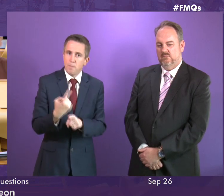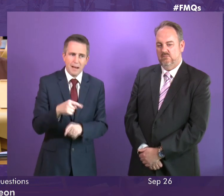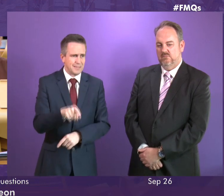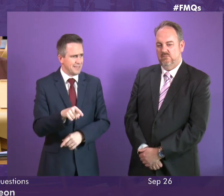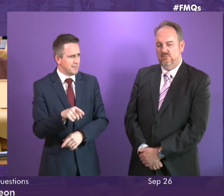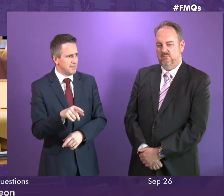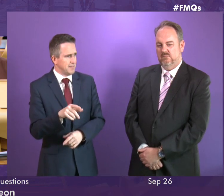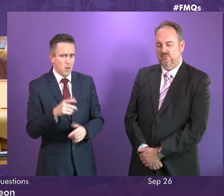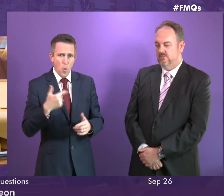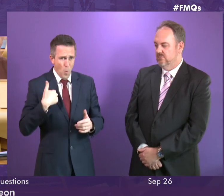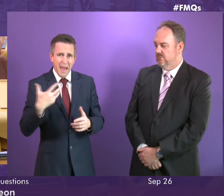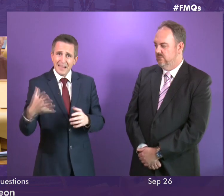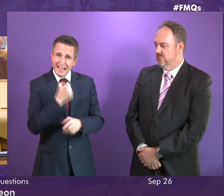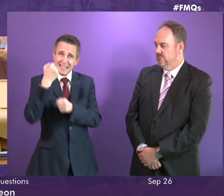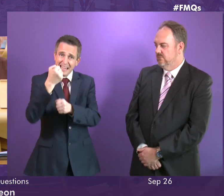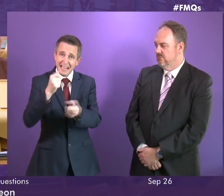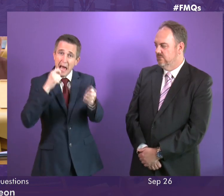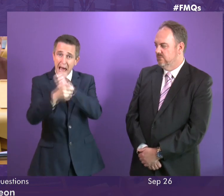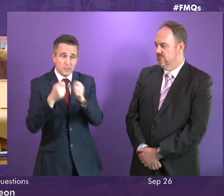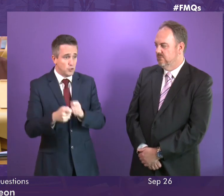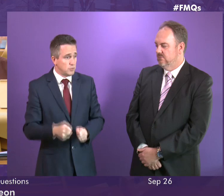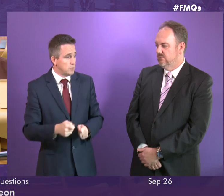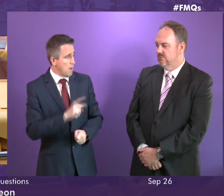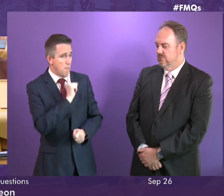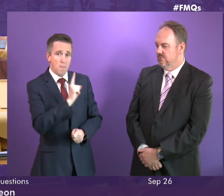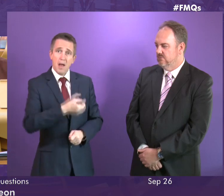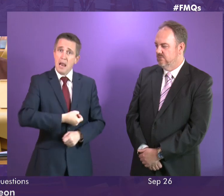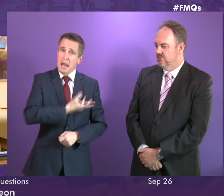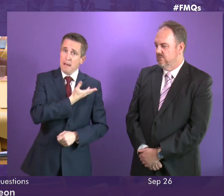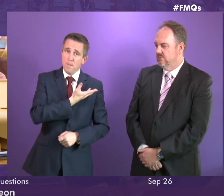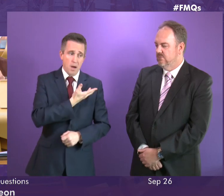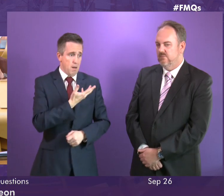That is the kind of radical action that we are taking, which—interestingly—Labour